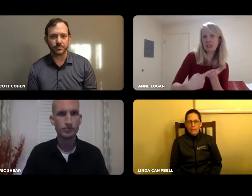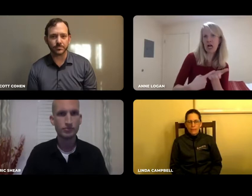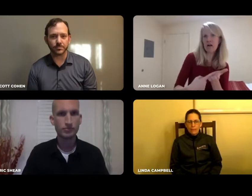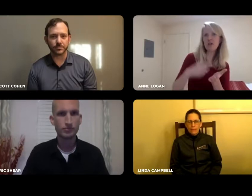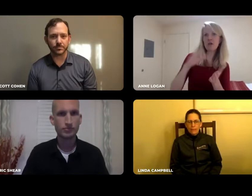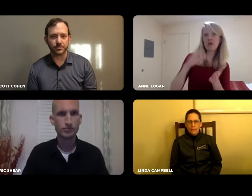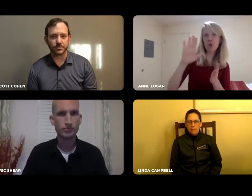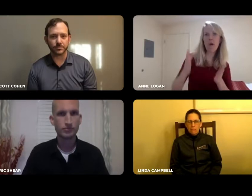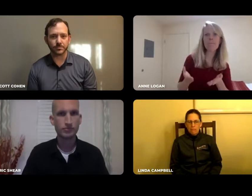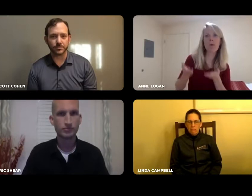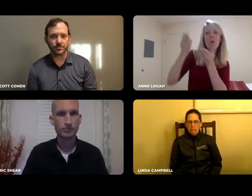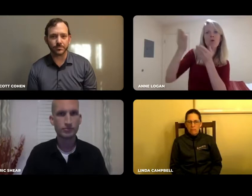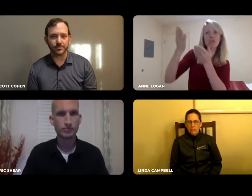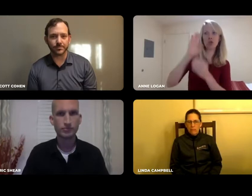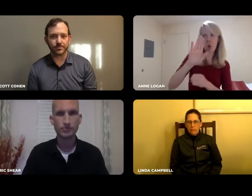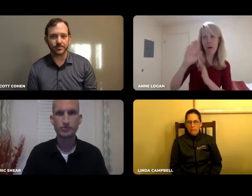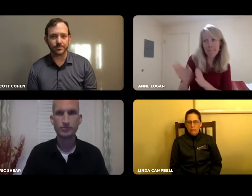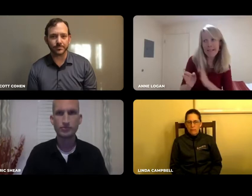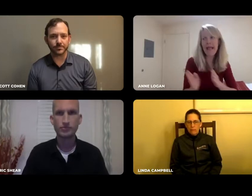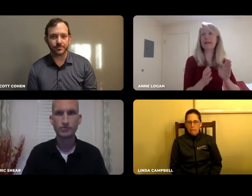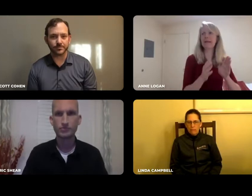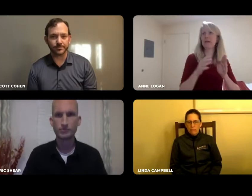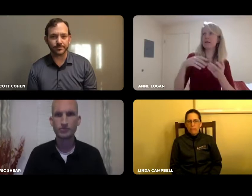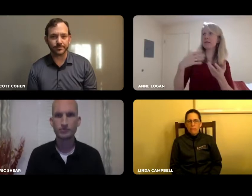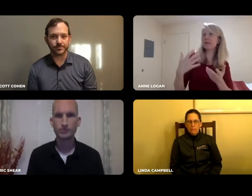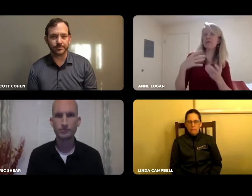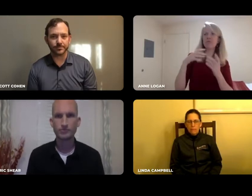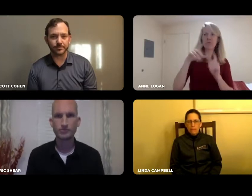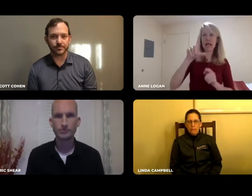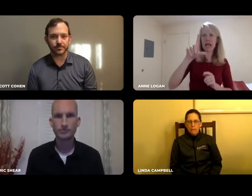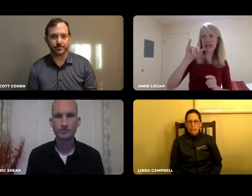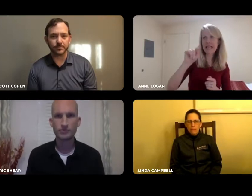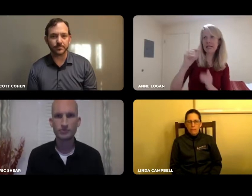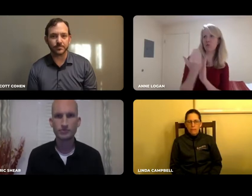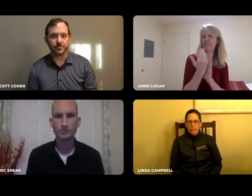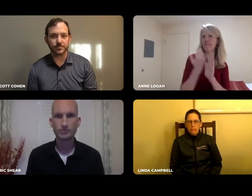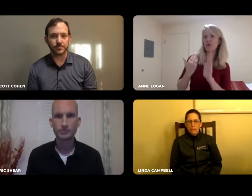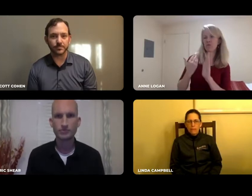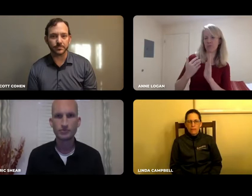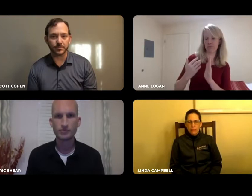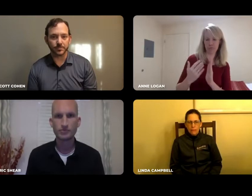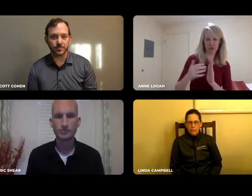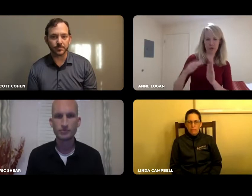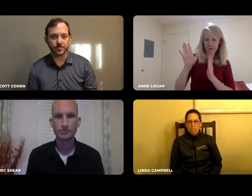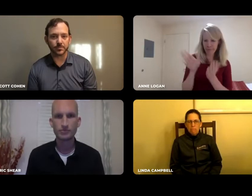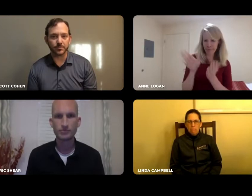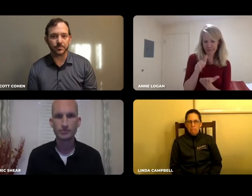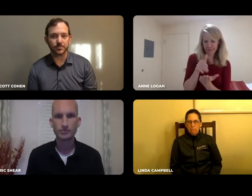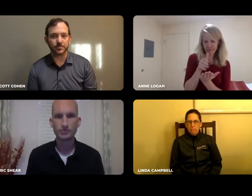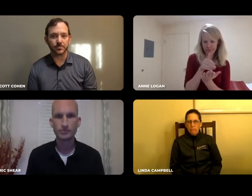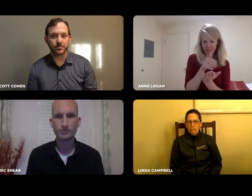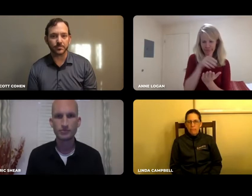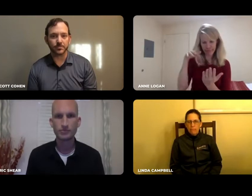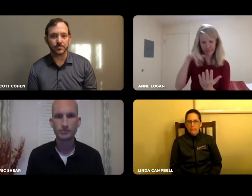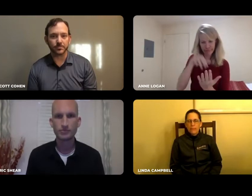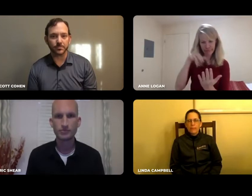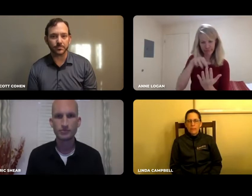You discuss your proposal, plan, lit review you studied